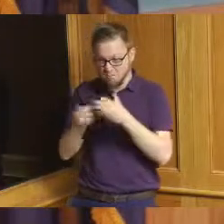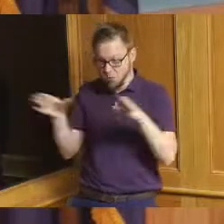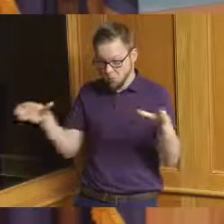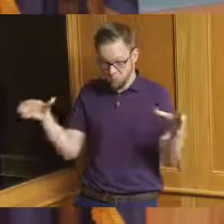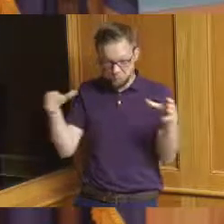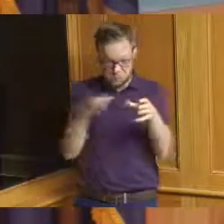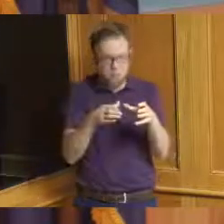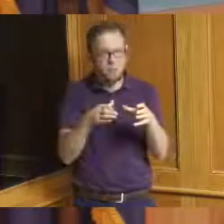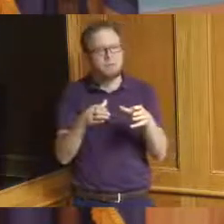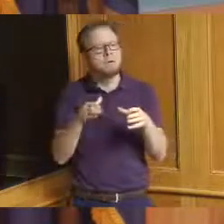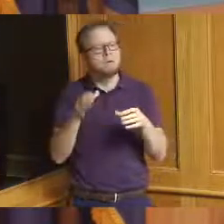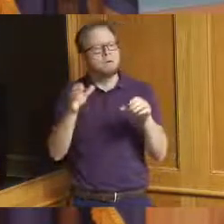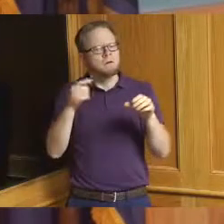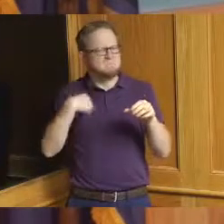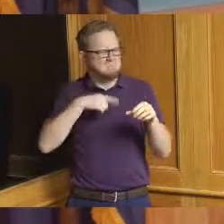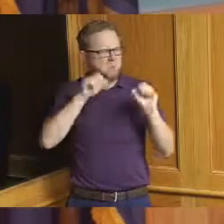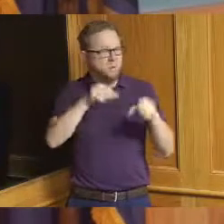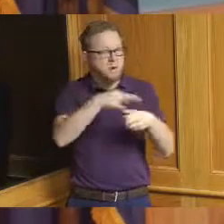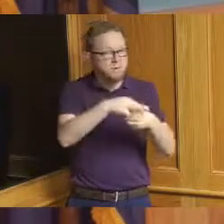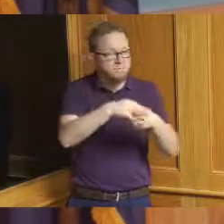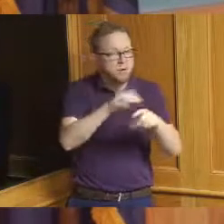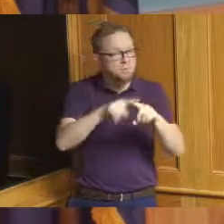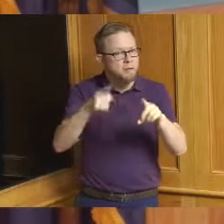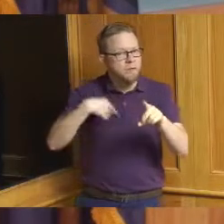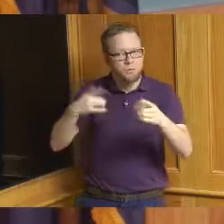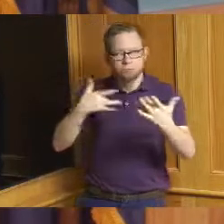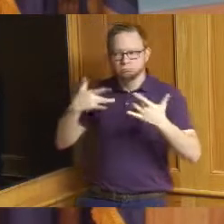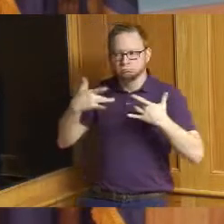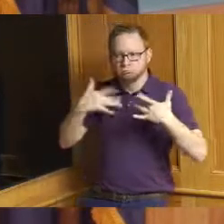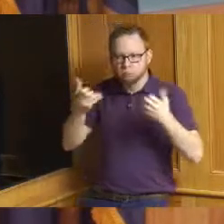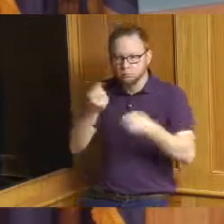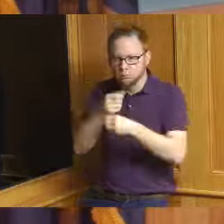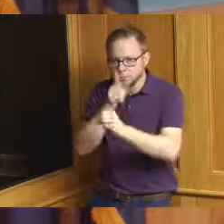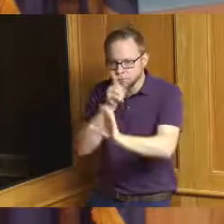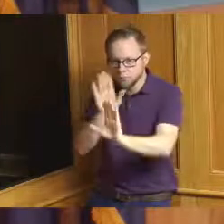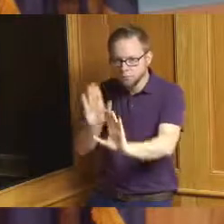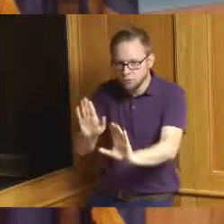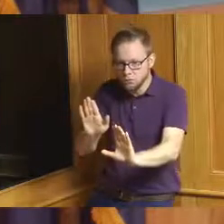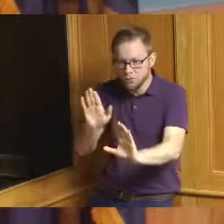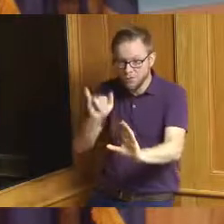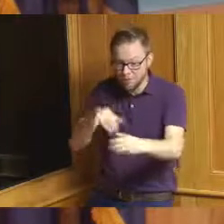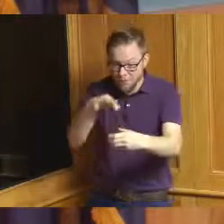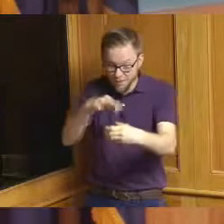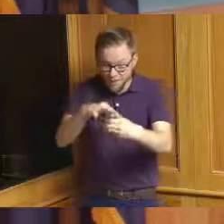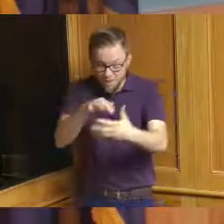stuff but we are very concerned to make sure that what we're voting on is actually meeting the needs